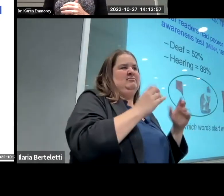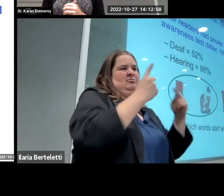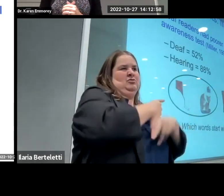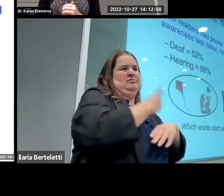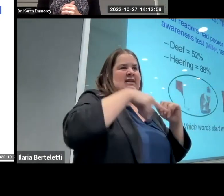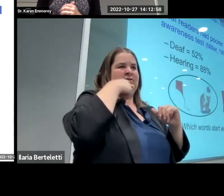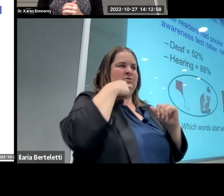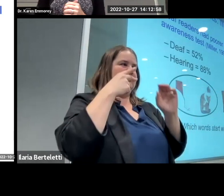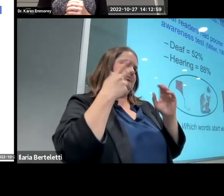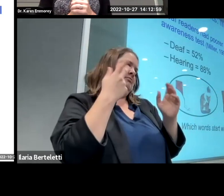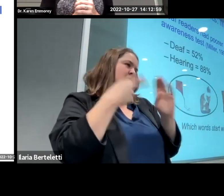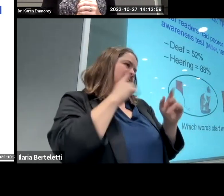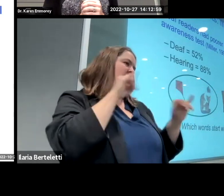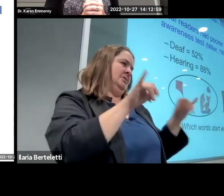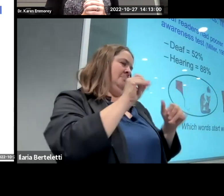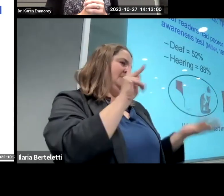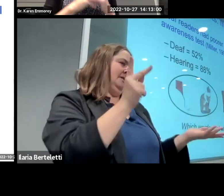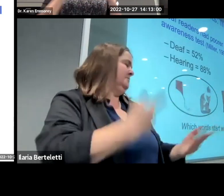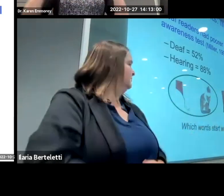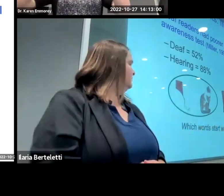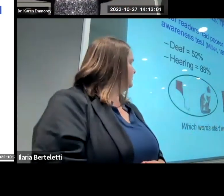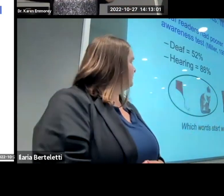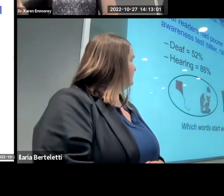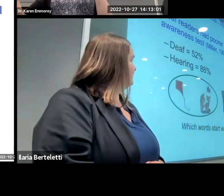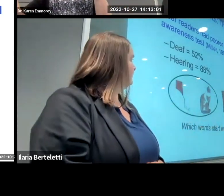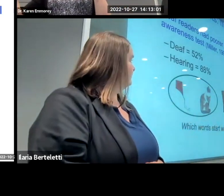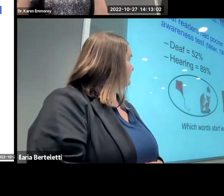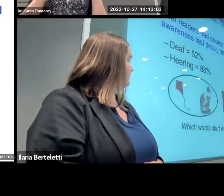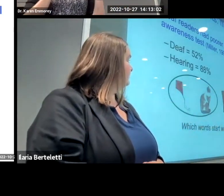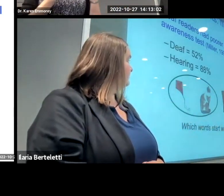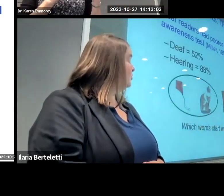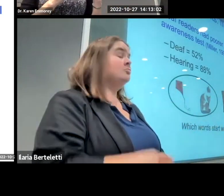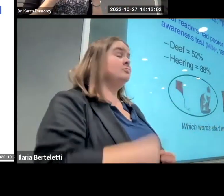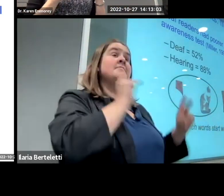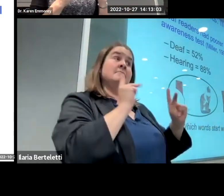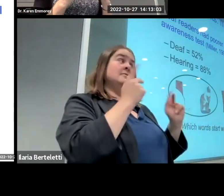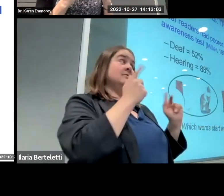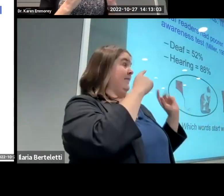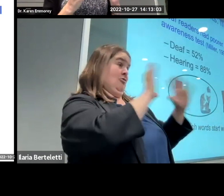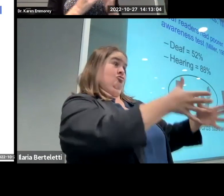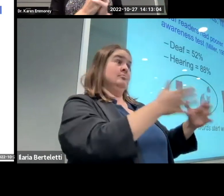Now, in the scanner we have them do three tasks to look at the different types of processing